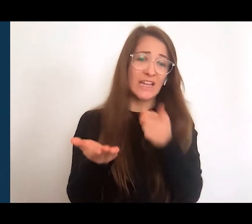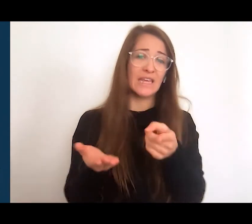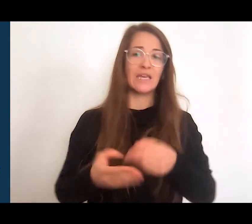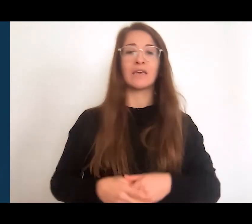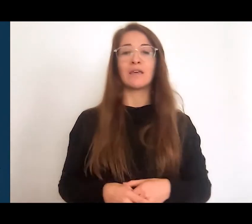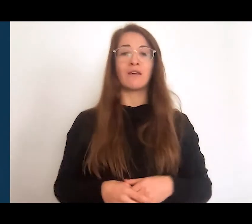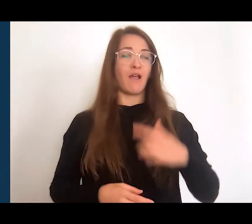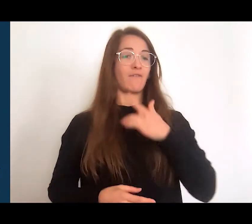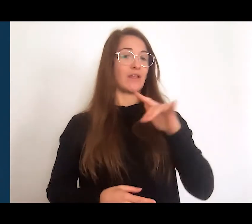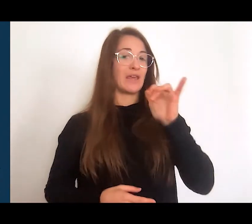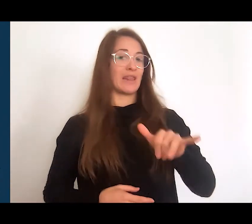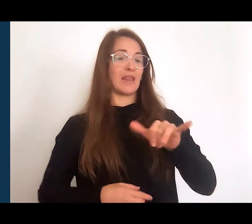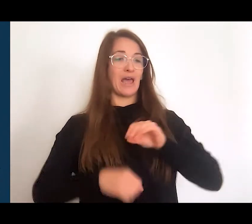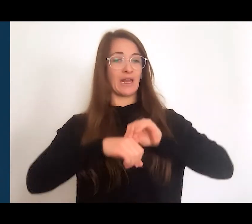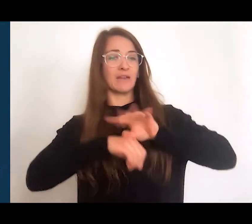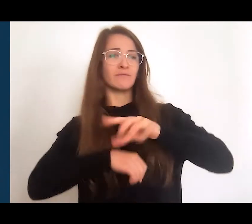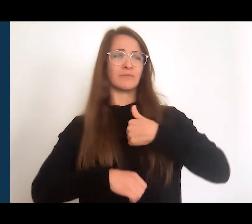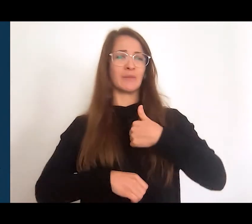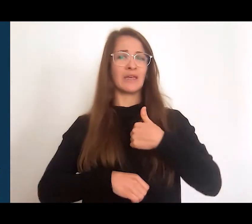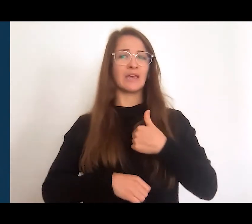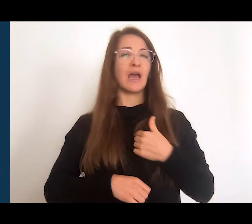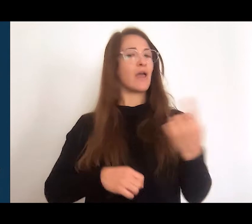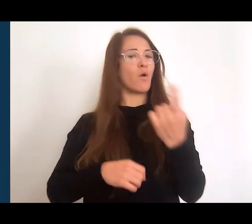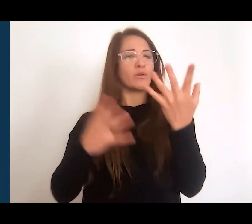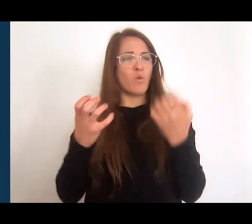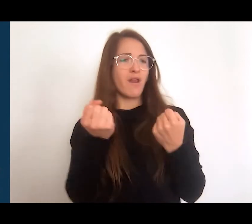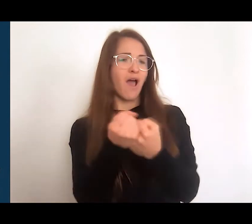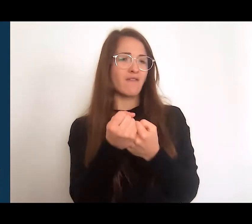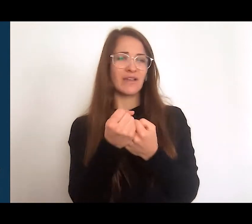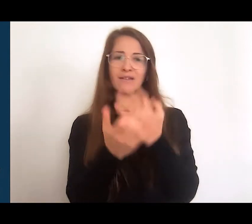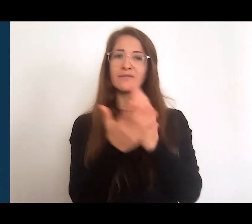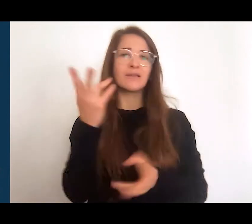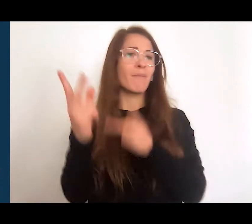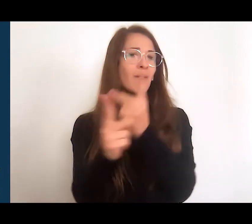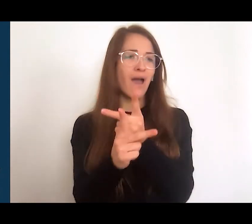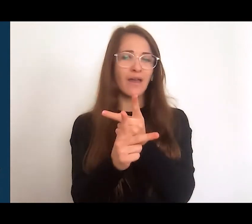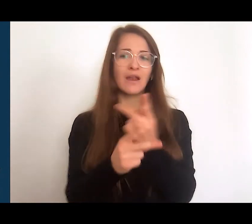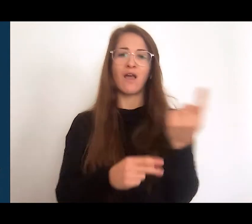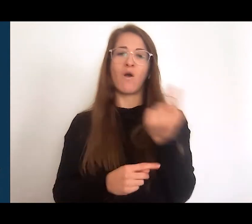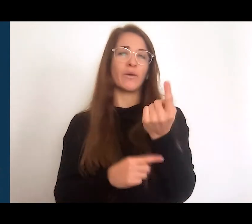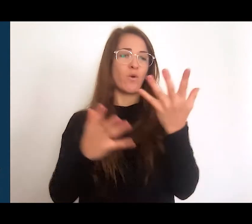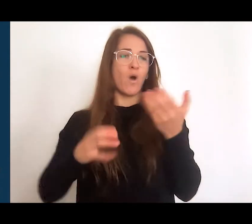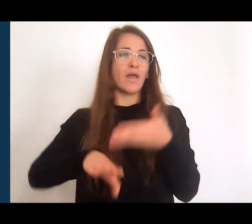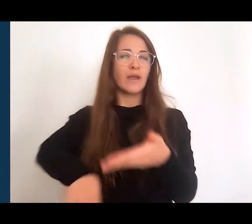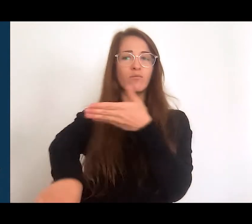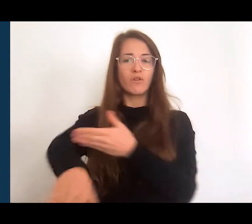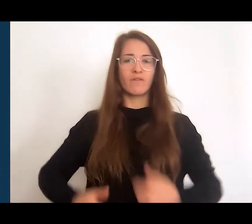AND MY FAMILY, HONESTLY. I FEEL THAT INFLUENCED ME A LOT. I ALWAYS WANTED TO BE AN